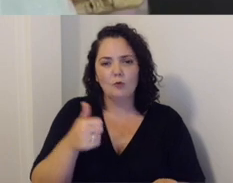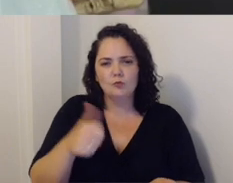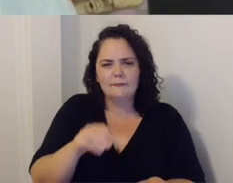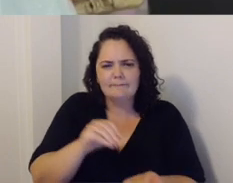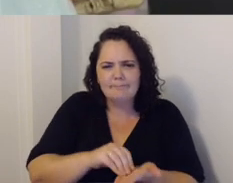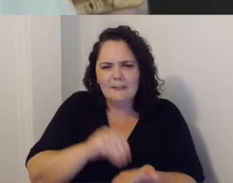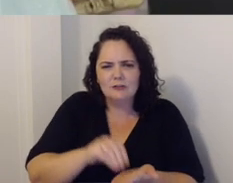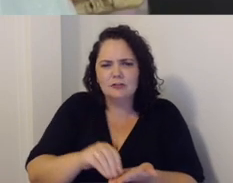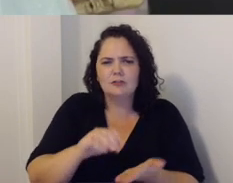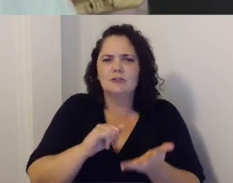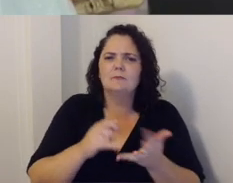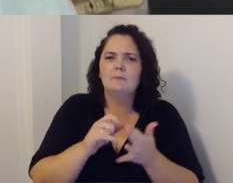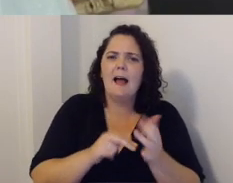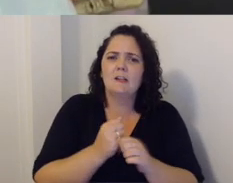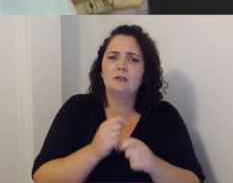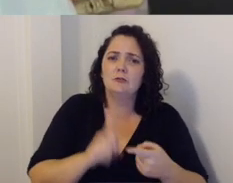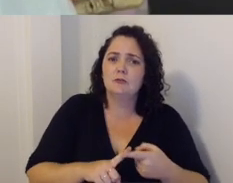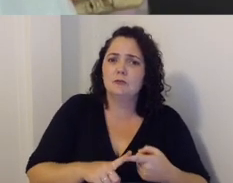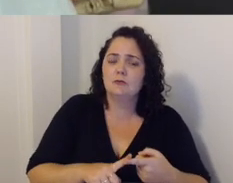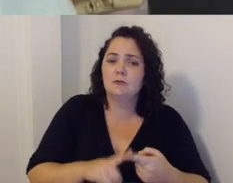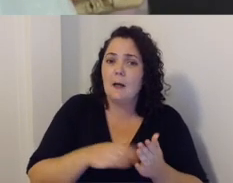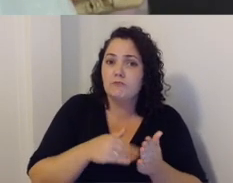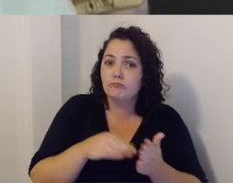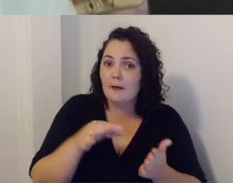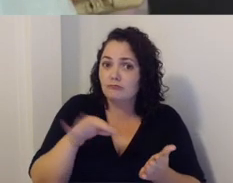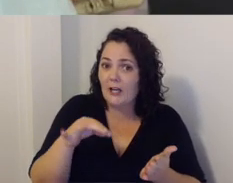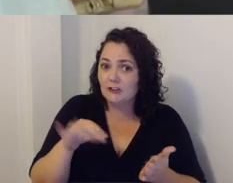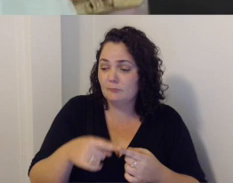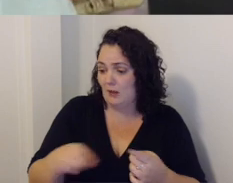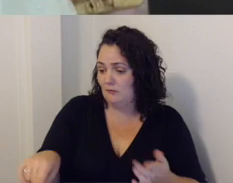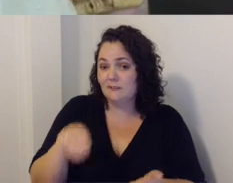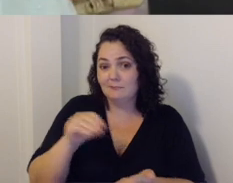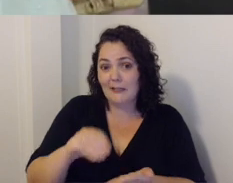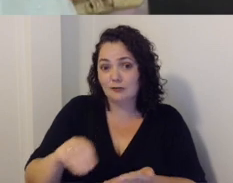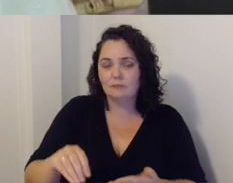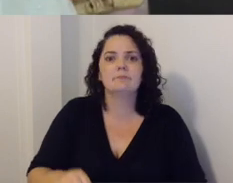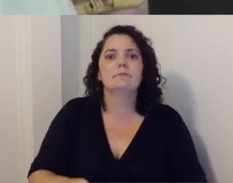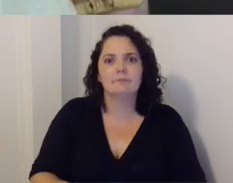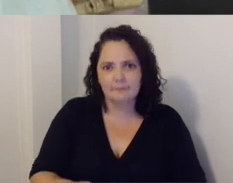absolutely if you have soft paint brushes you can absolutely use paint brushes to move this